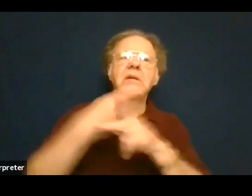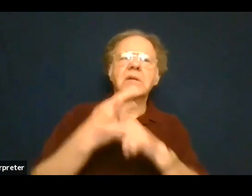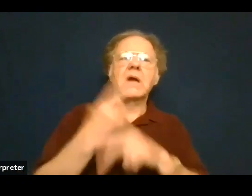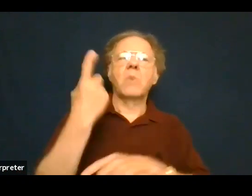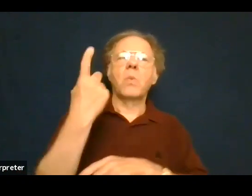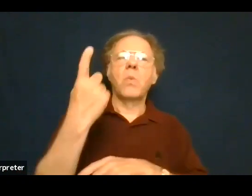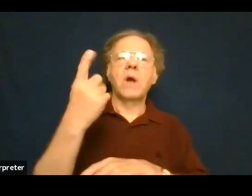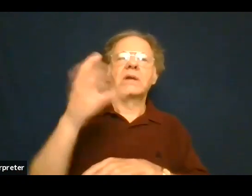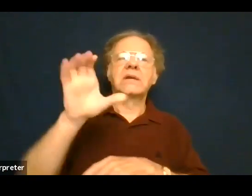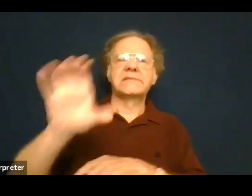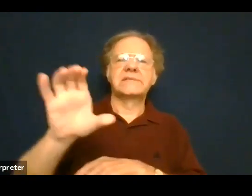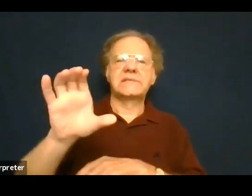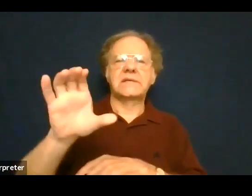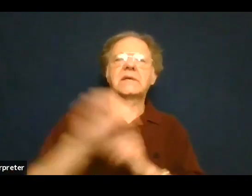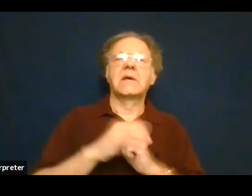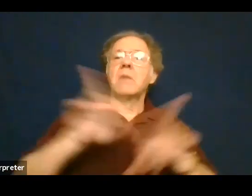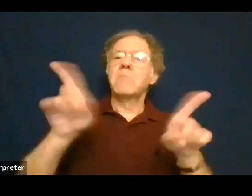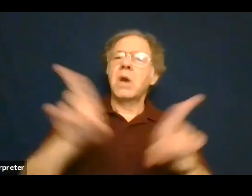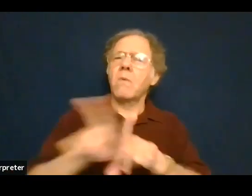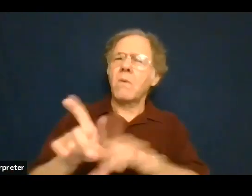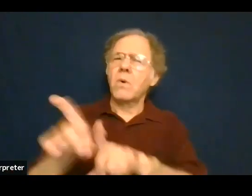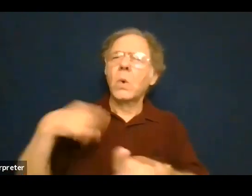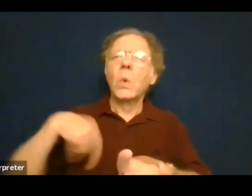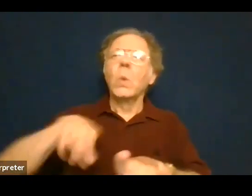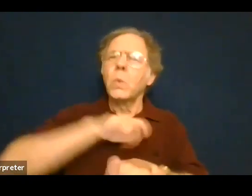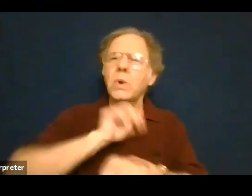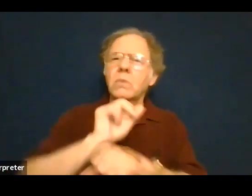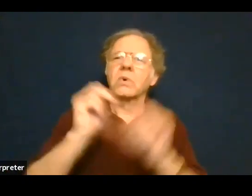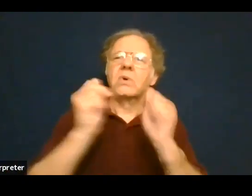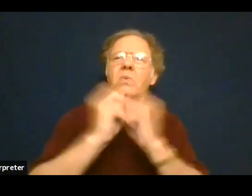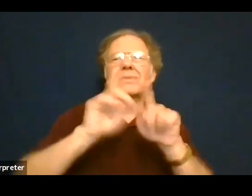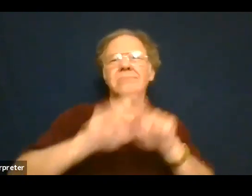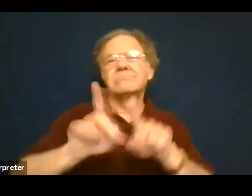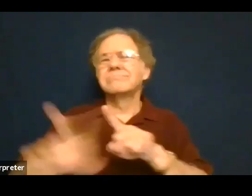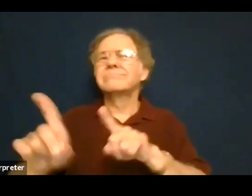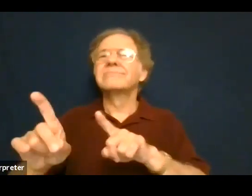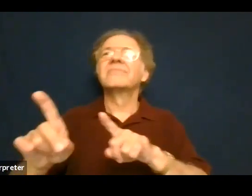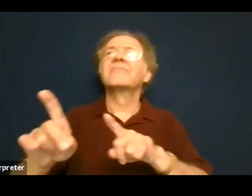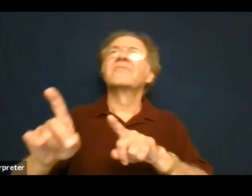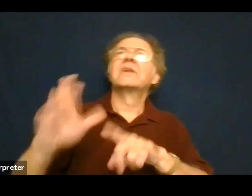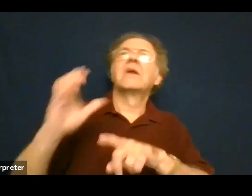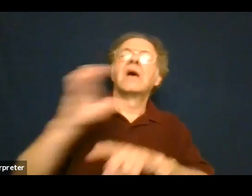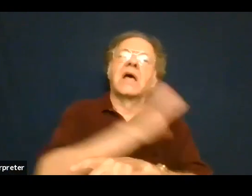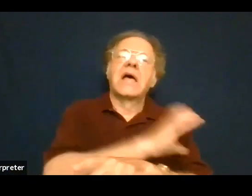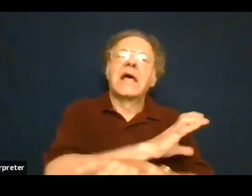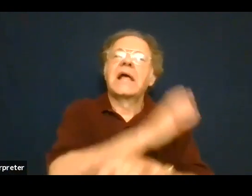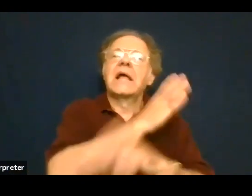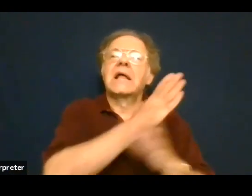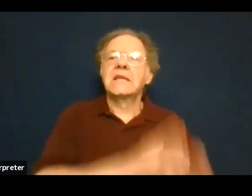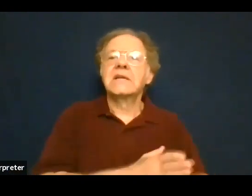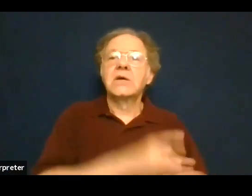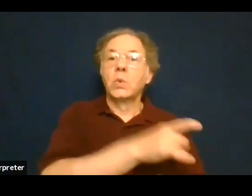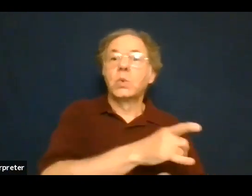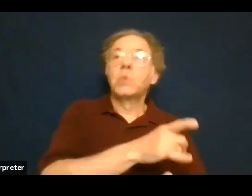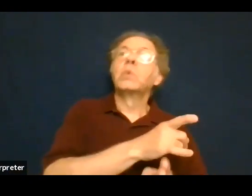But we also work with a number of clinicians who see Usher patients in our area